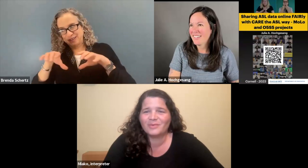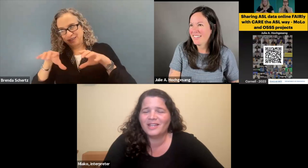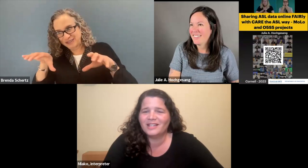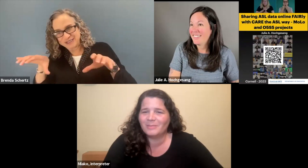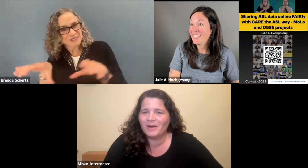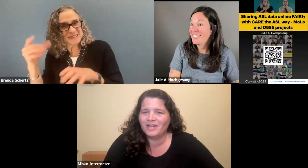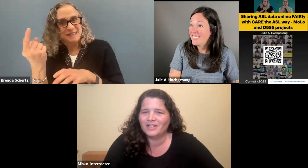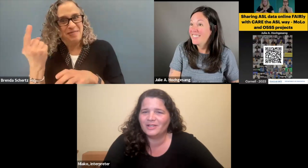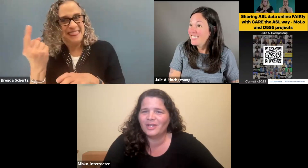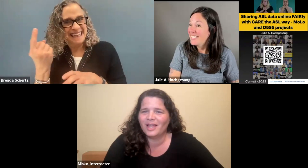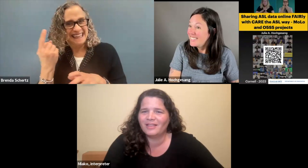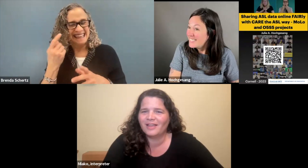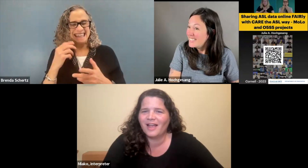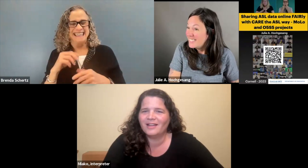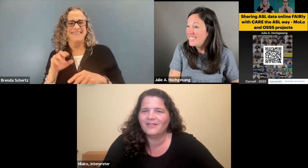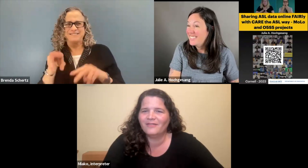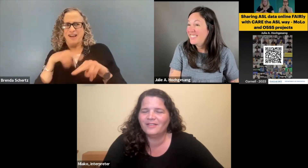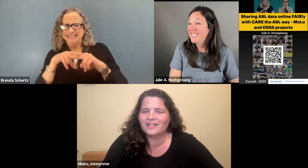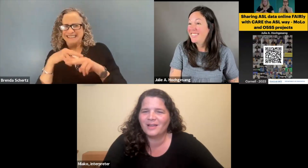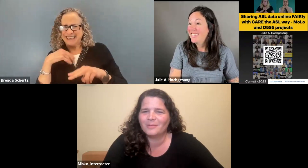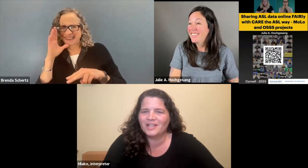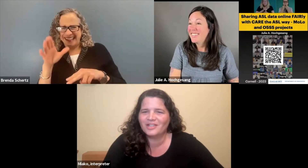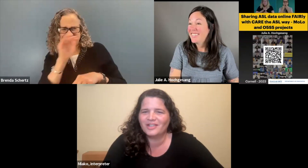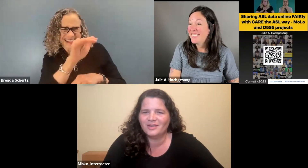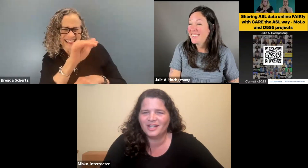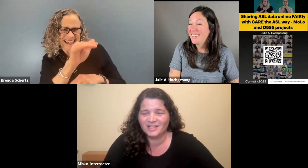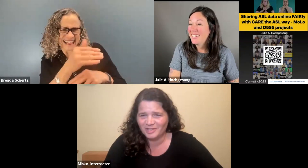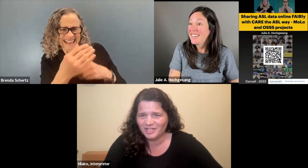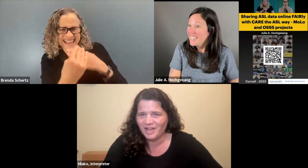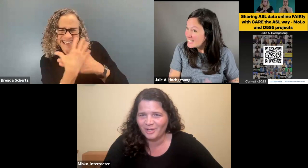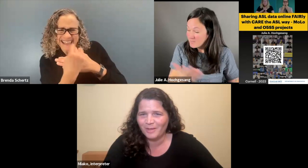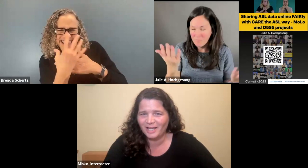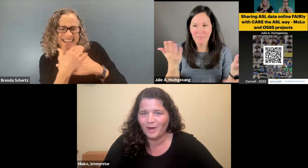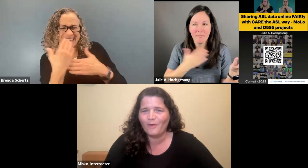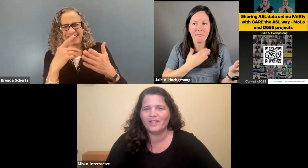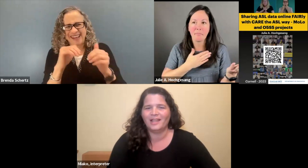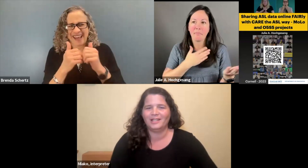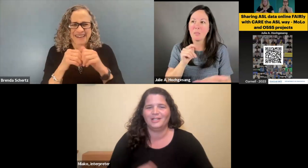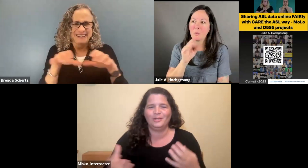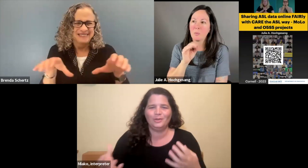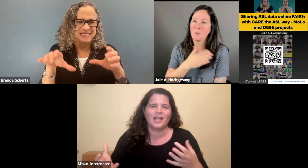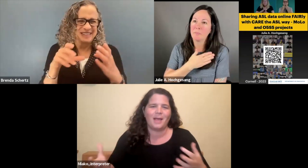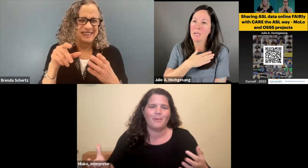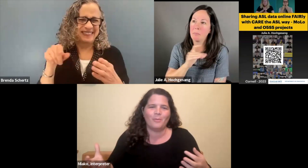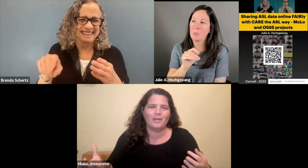really inspiring to look at the kind of documentation that you did especially documenting covid like to use that moment